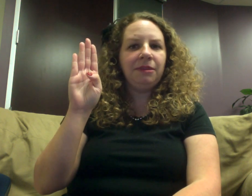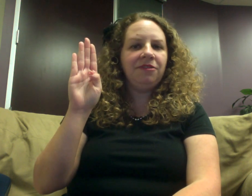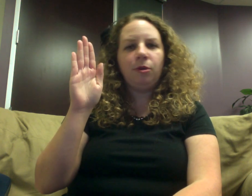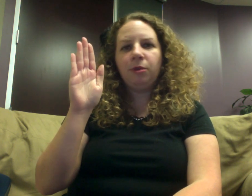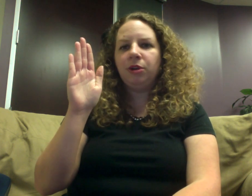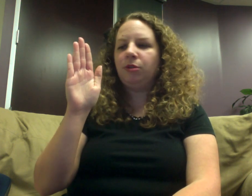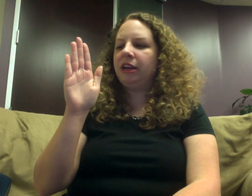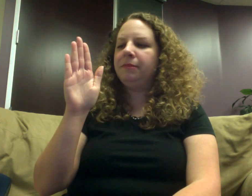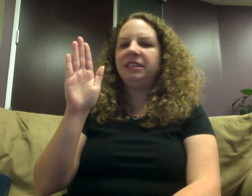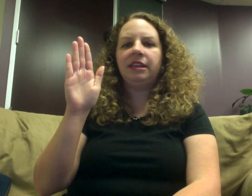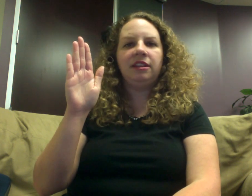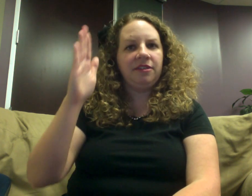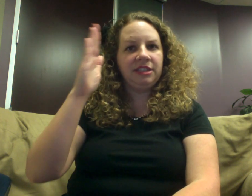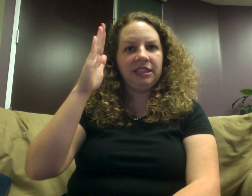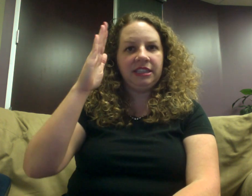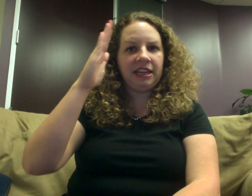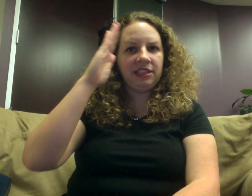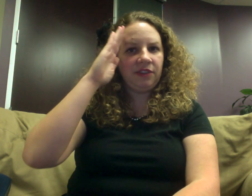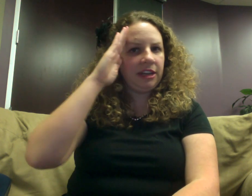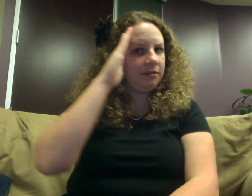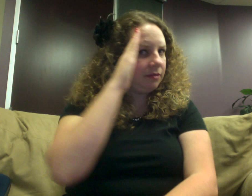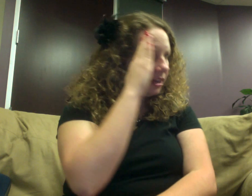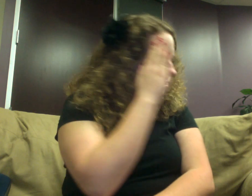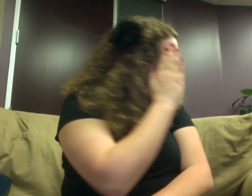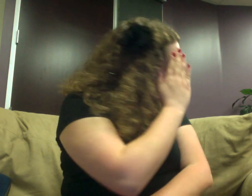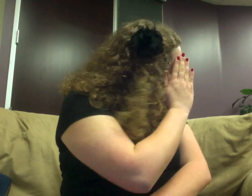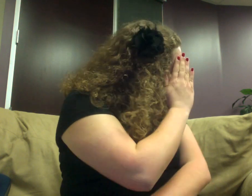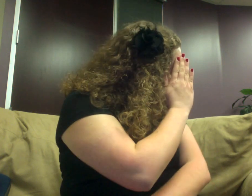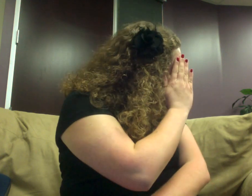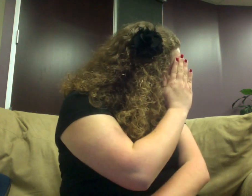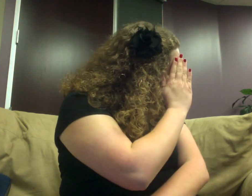be forward or can be slightly off to the side, that's fine. So you're going to go here and